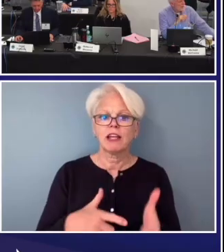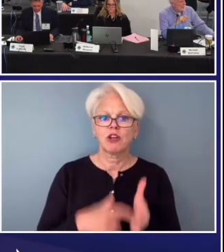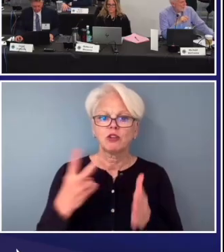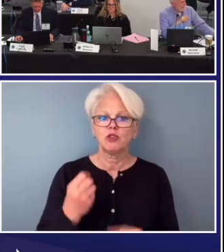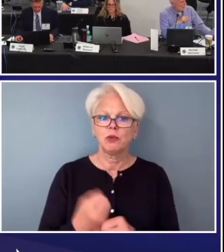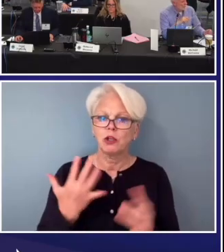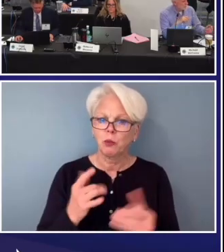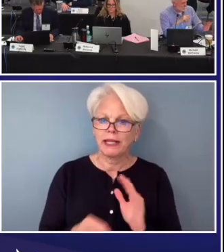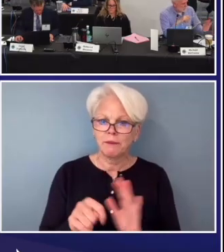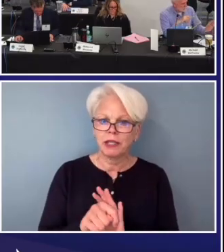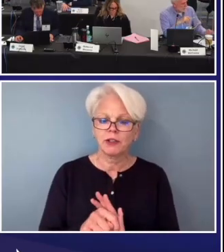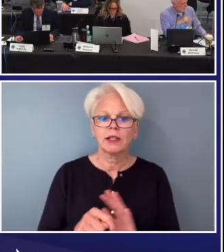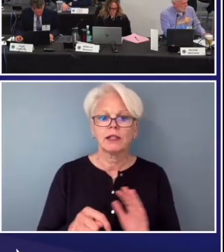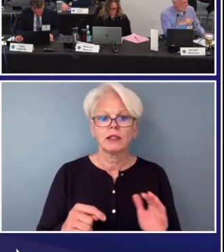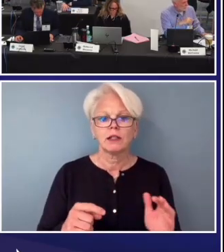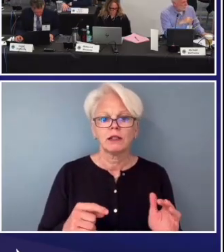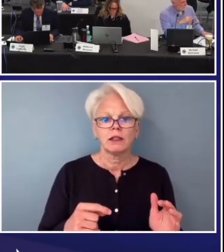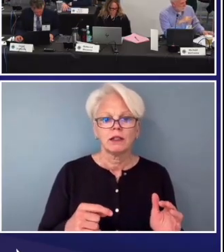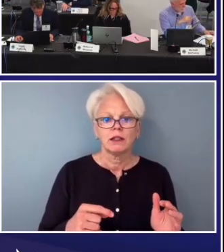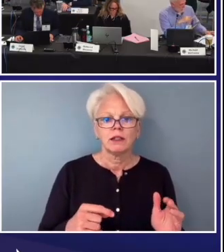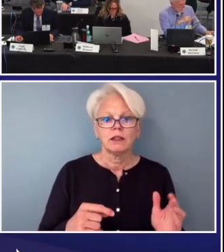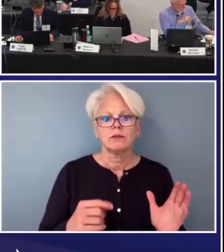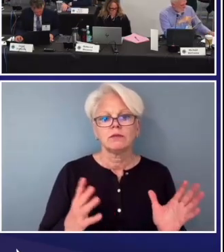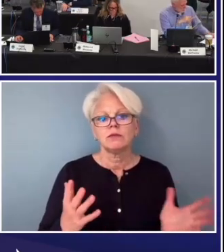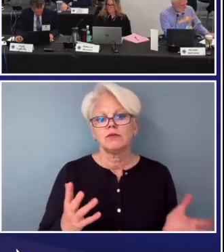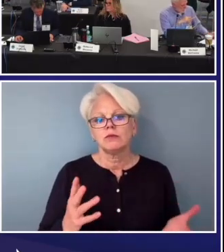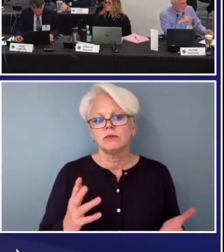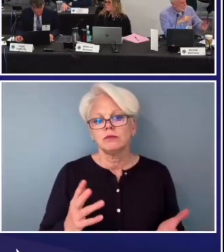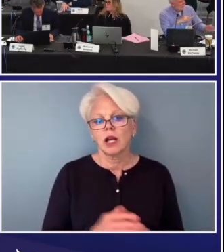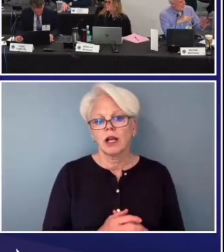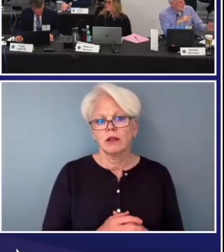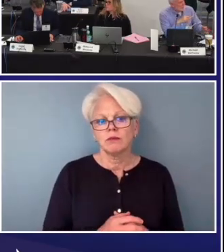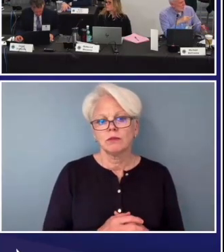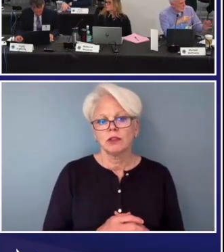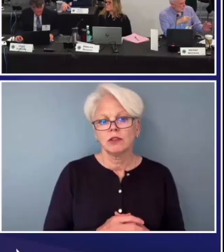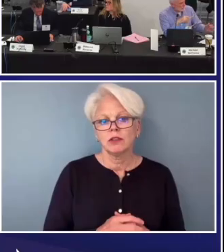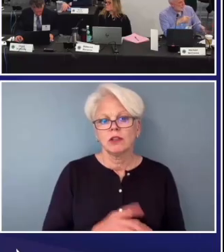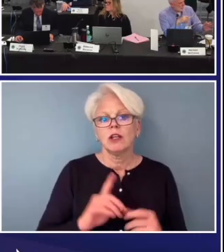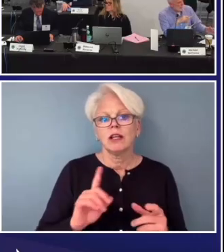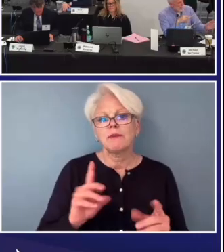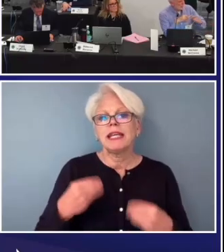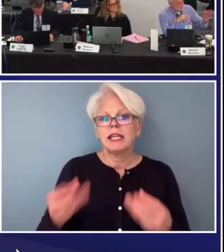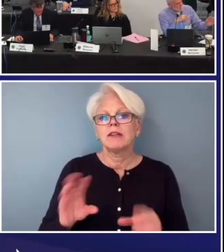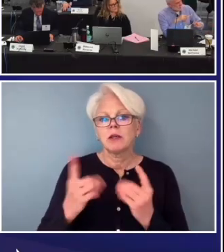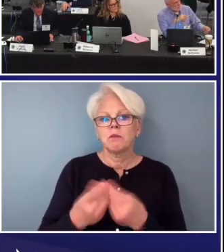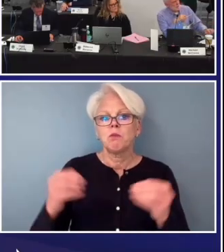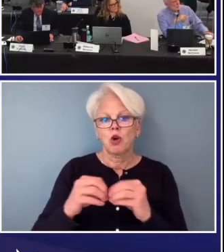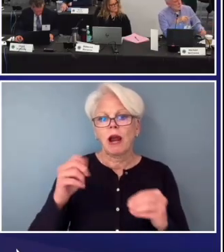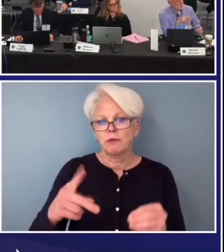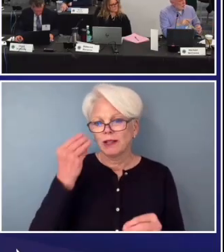I just, as a matter of, um, if it gives the department more opportunity to say you can't just switch between once you've lost.